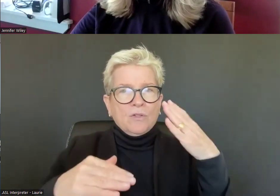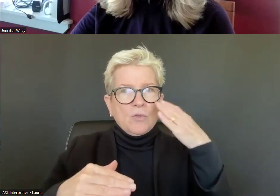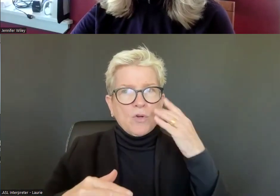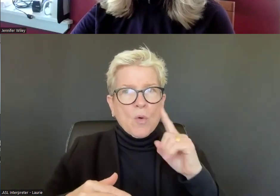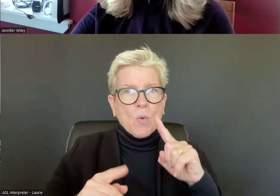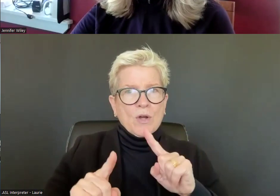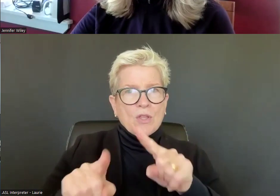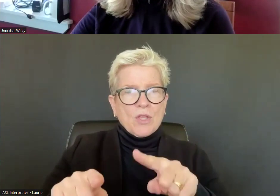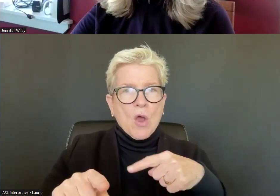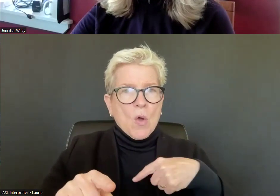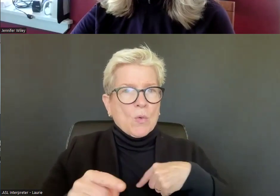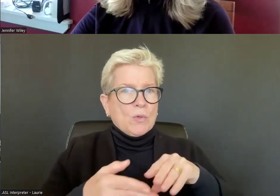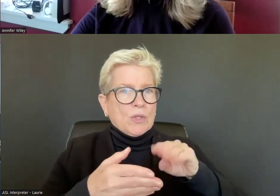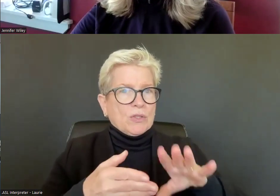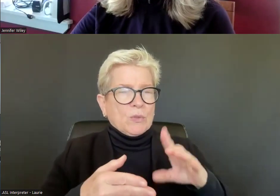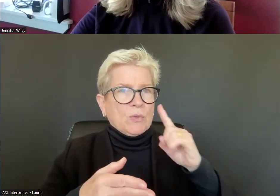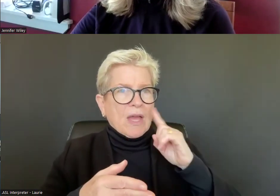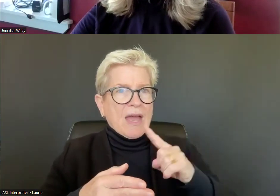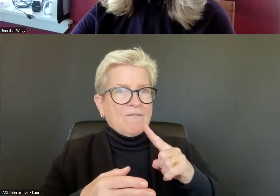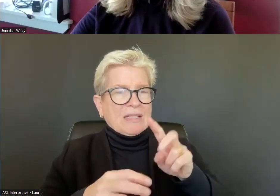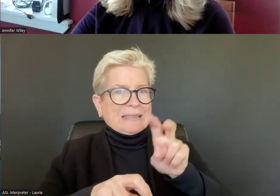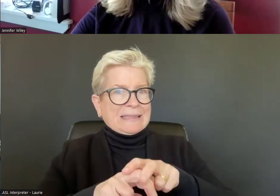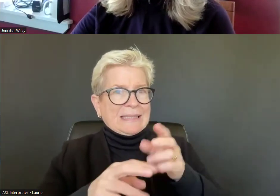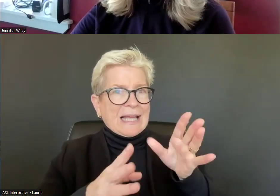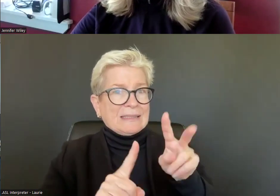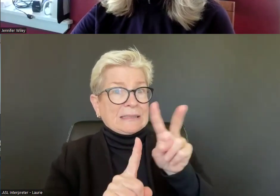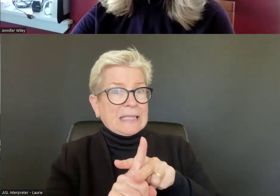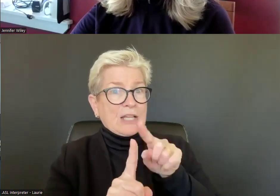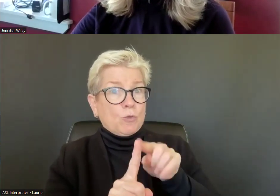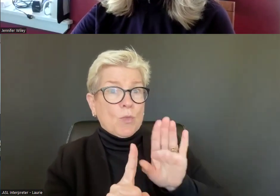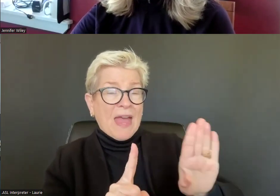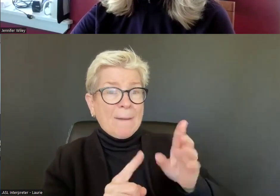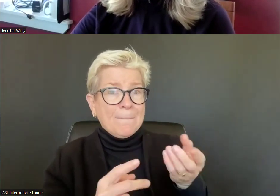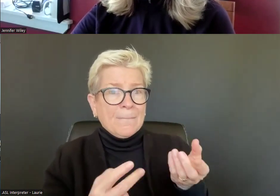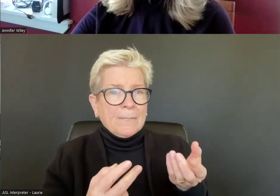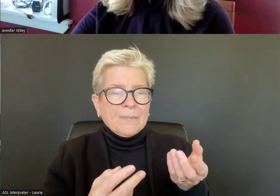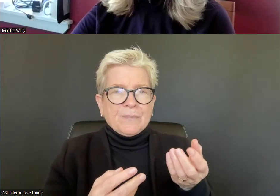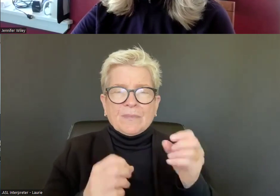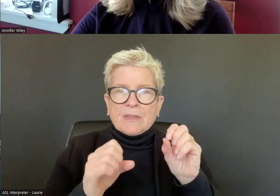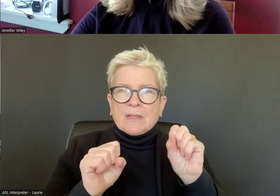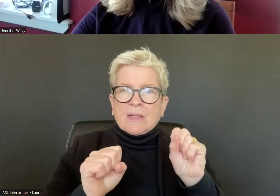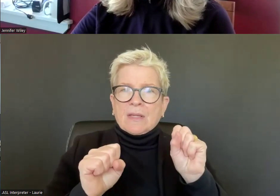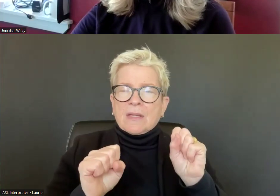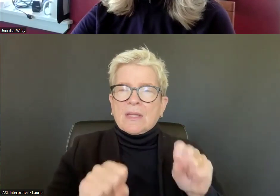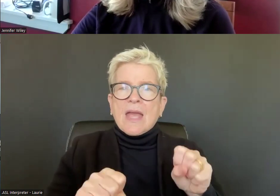seat? Do they you know can they greet another person using their first name and that would